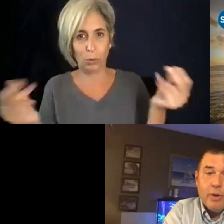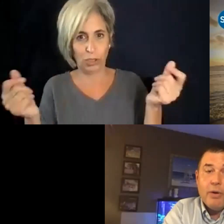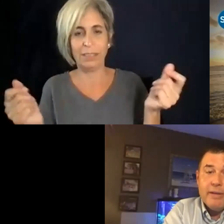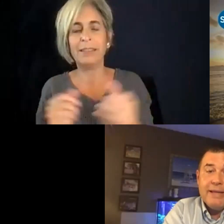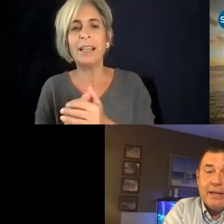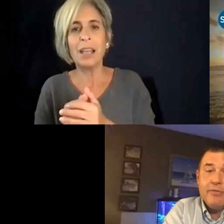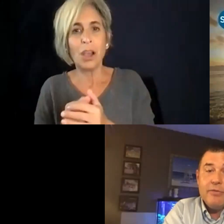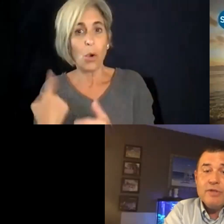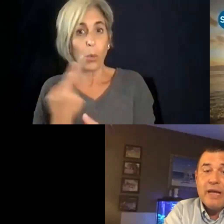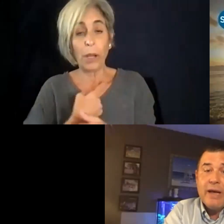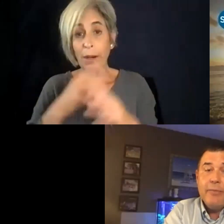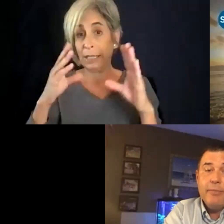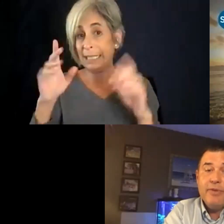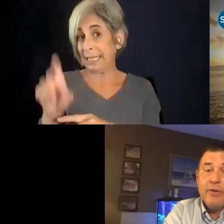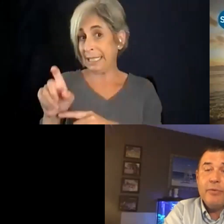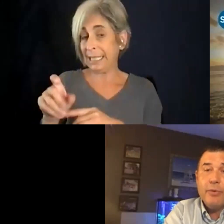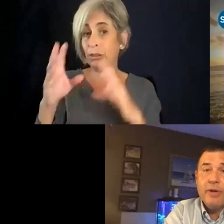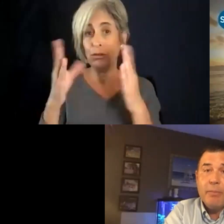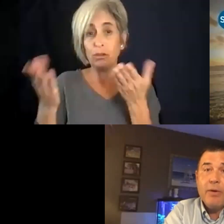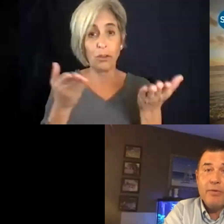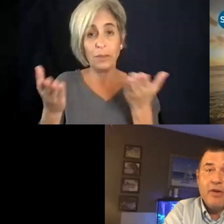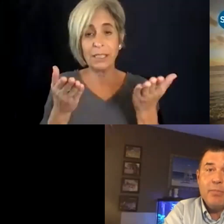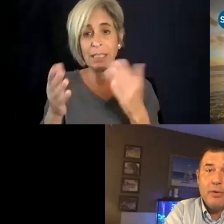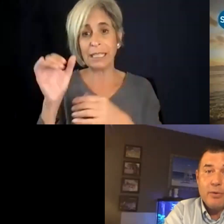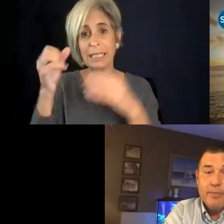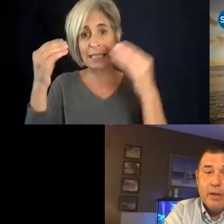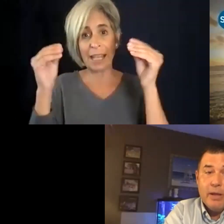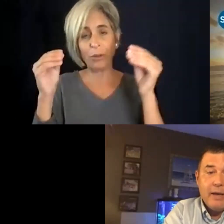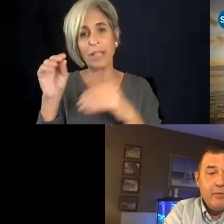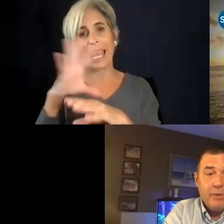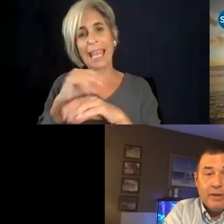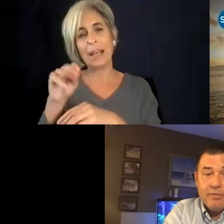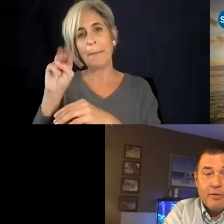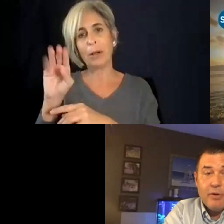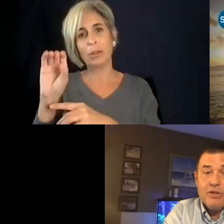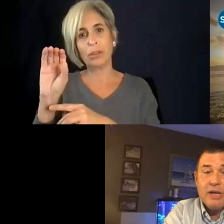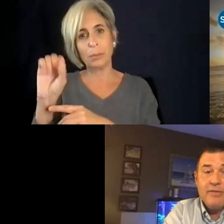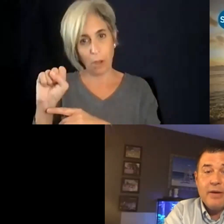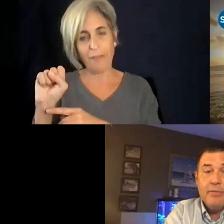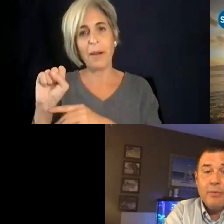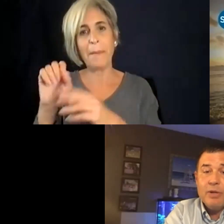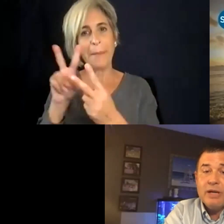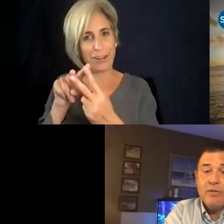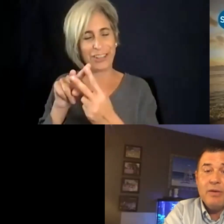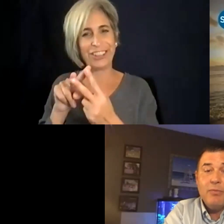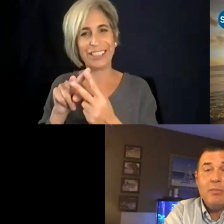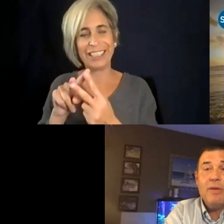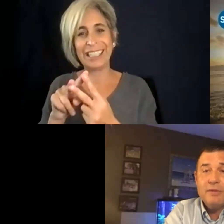We are a leading ServiceNow, SalesForce, and Microsoft partner. So, please feel free to check us out and reach out to me if we can be of